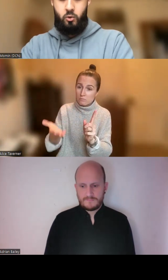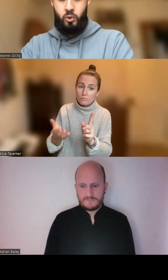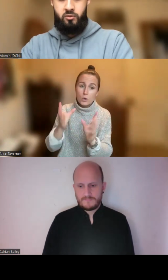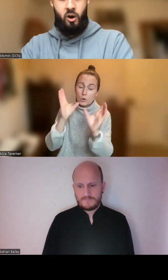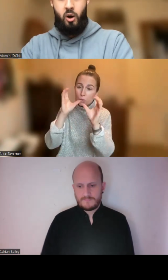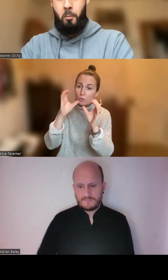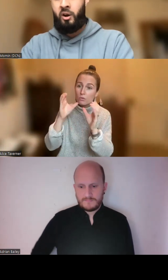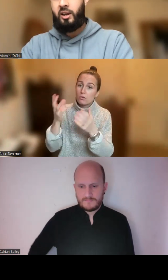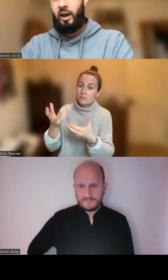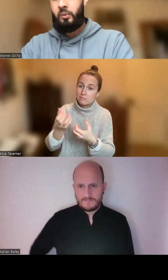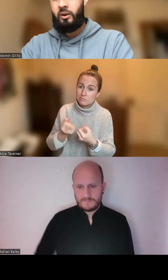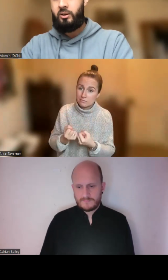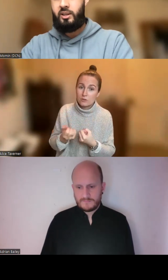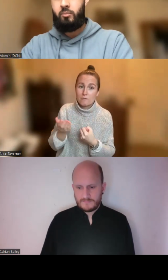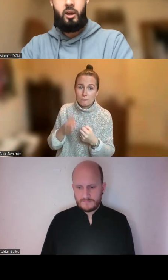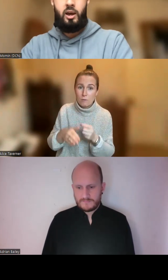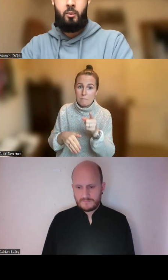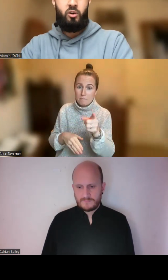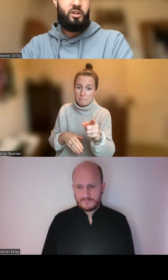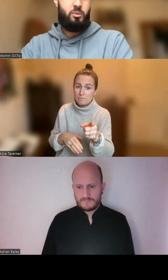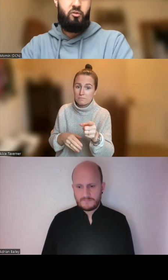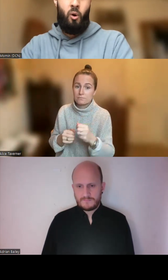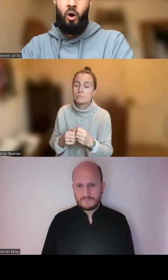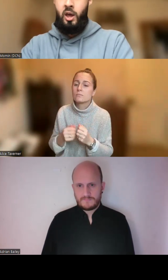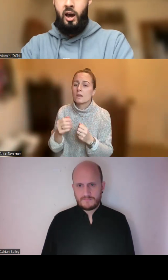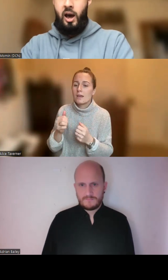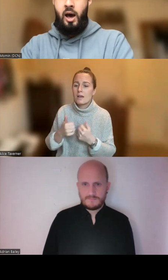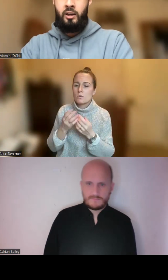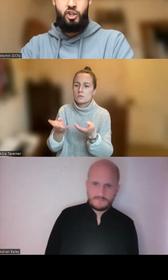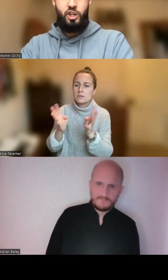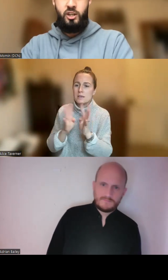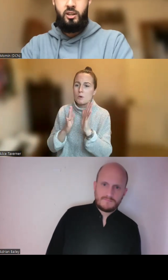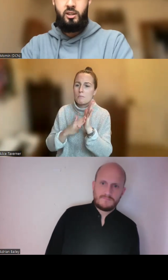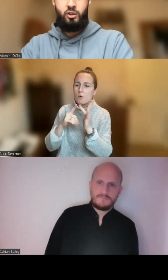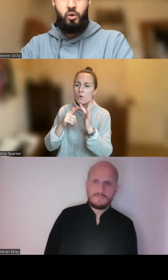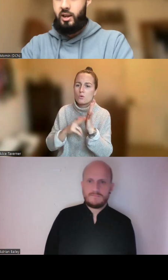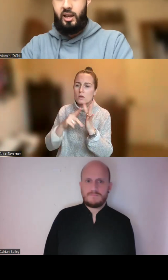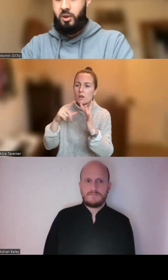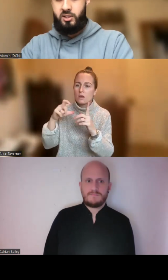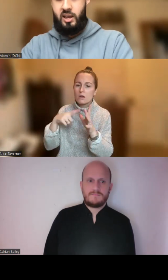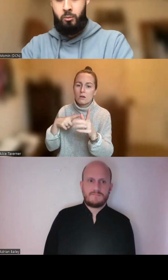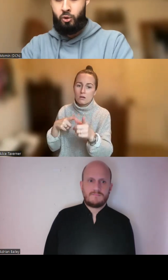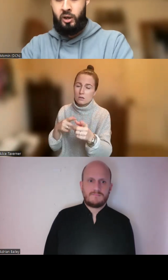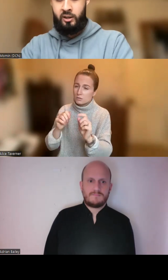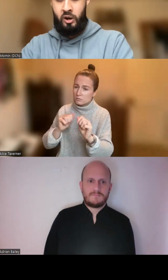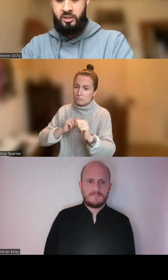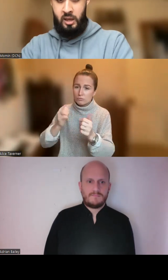We've got Monica on our team, who I mentioned before, and she is great at getting people set up with Google Ad Grants.